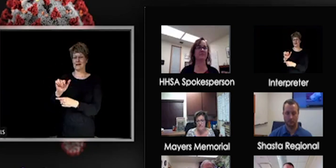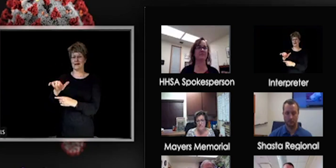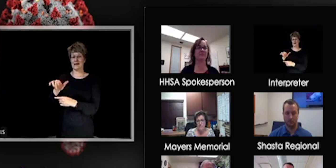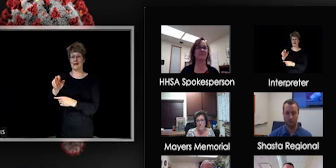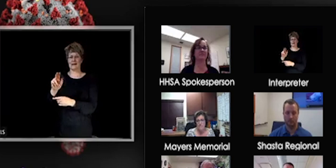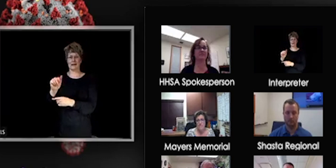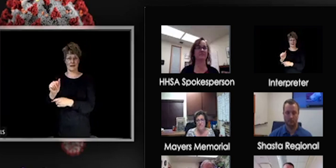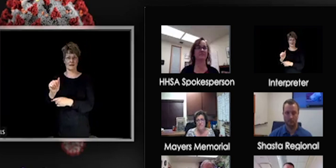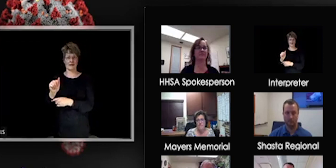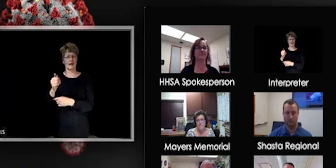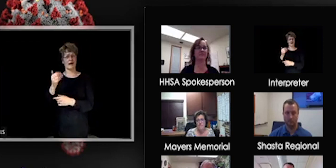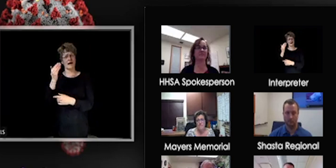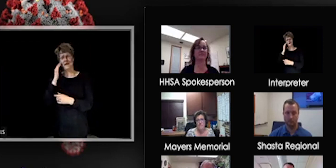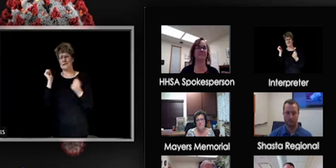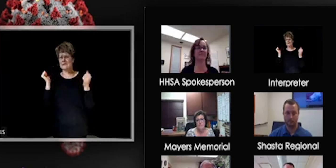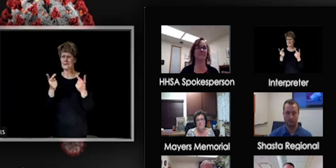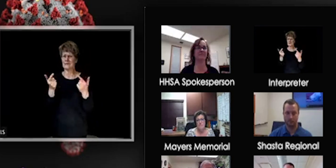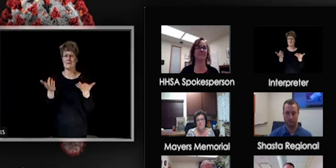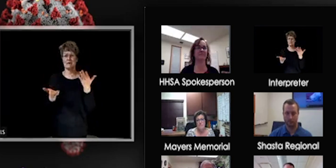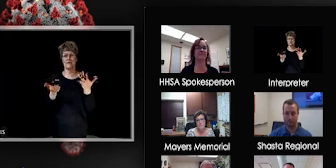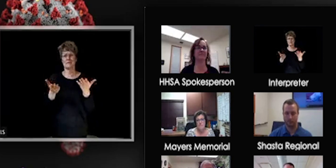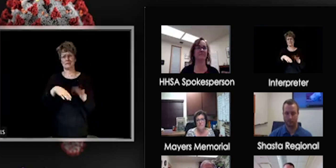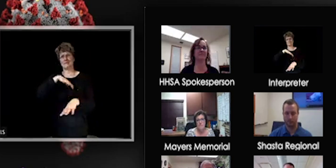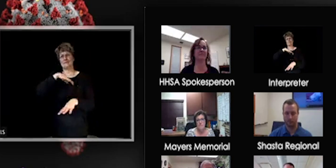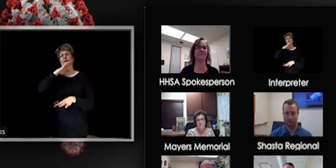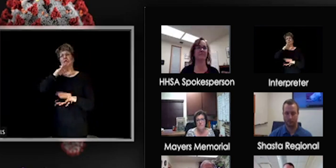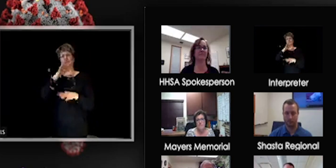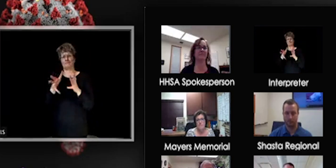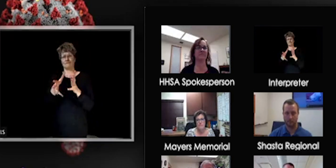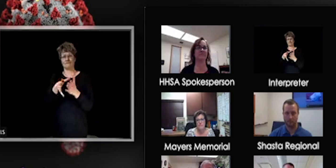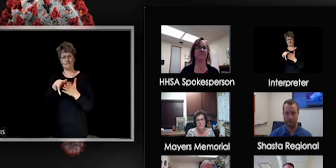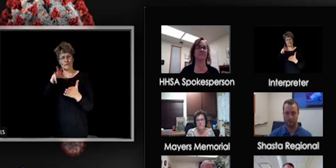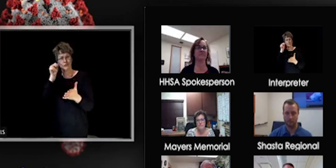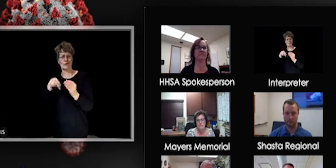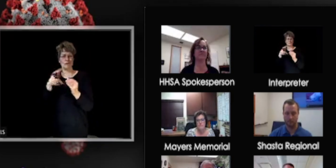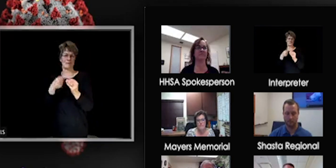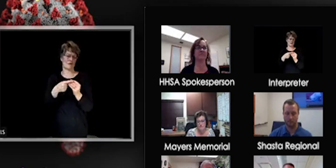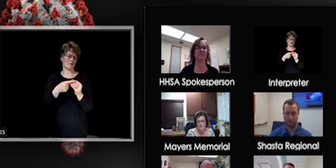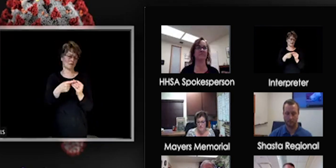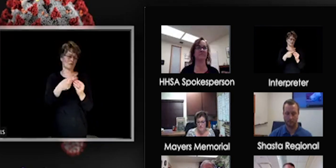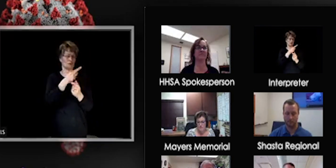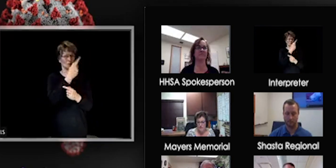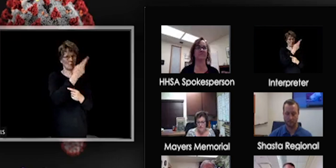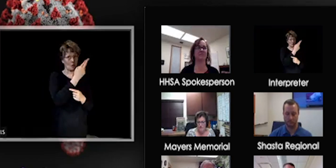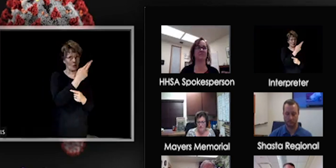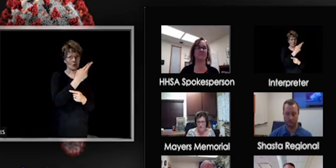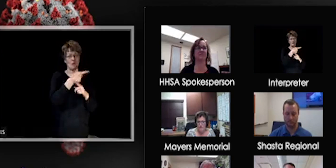since there was that case with the church that you guys essentially linked to, I don’t